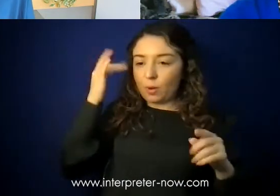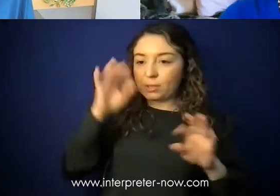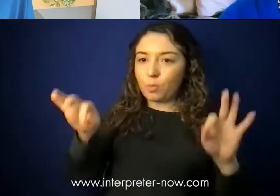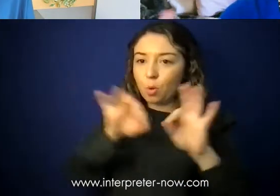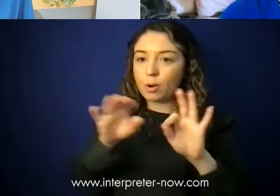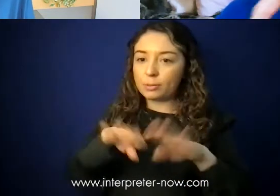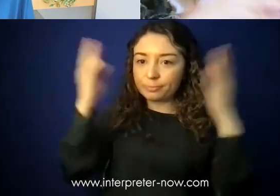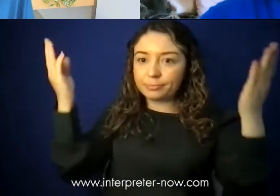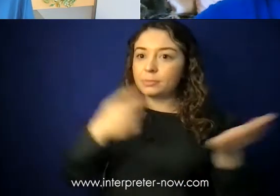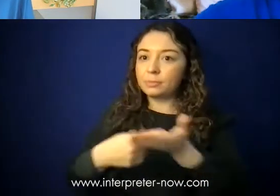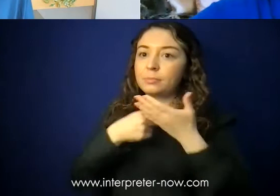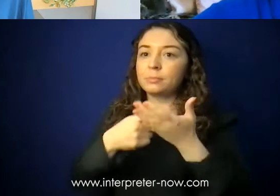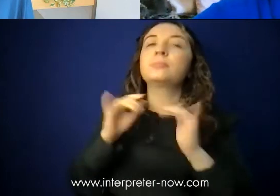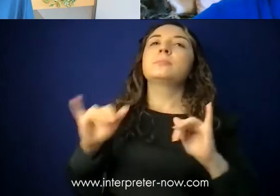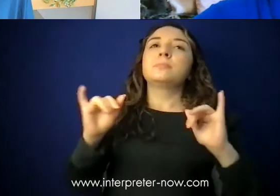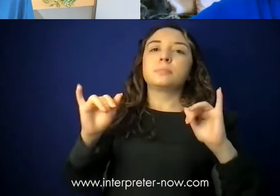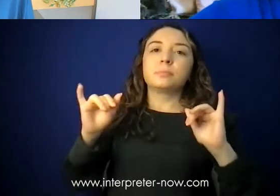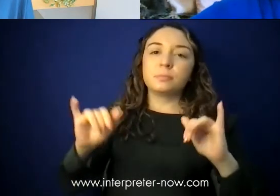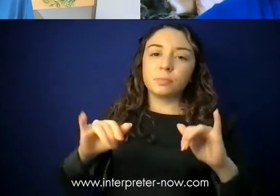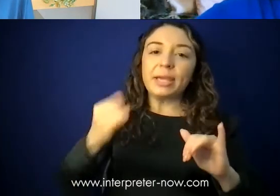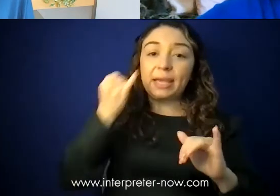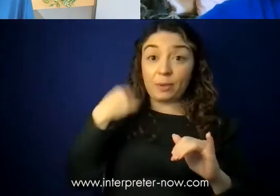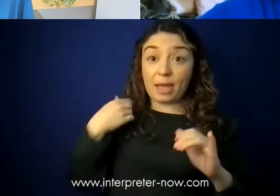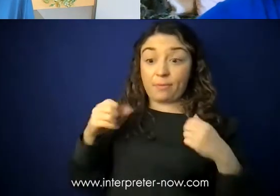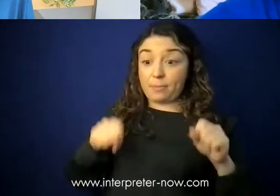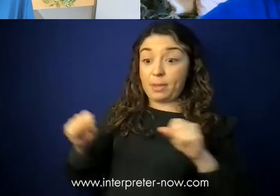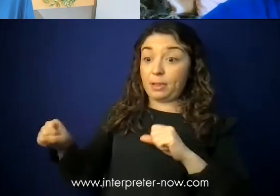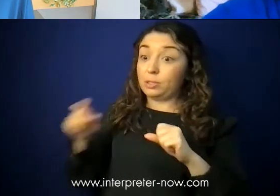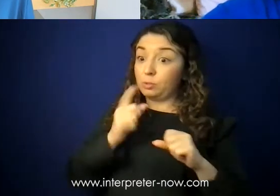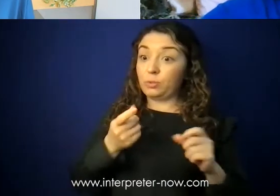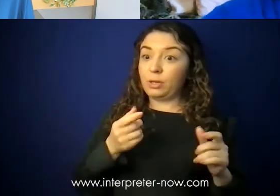about it, the more the runway is built when we do need to have a difficult conversation.